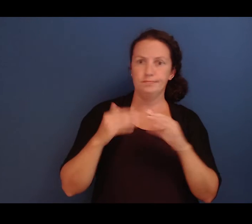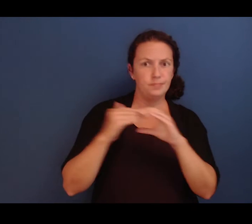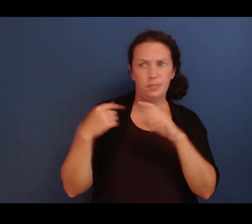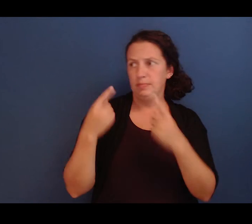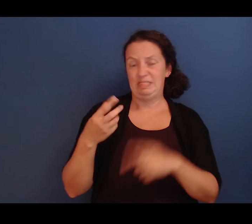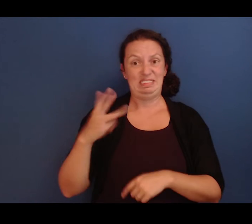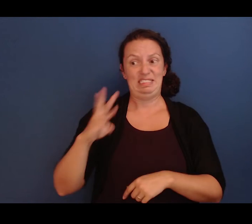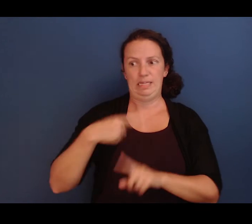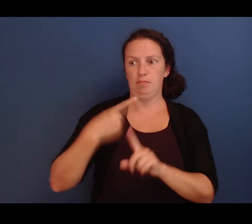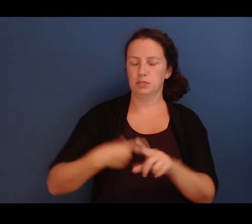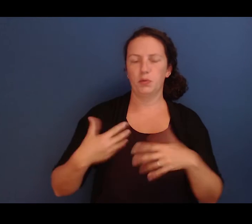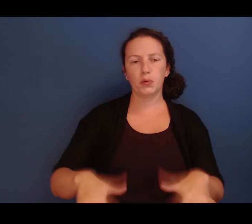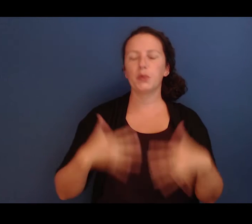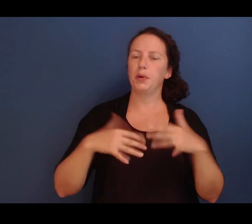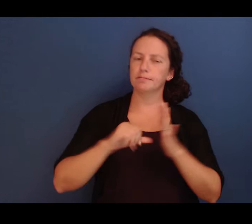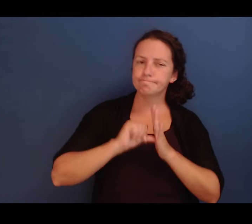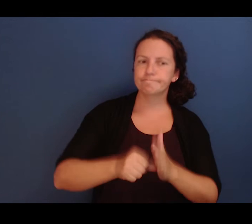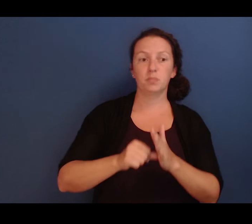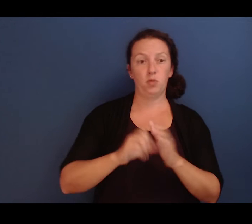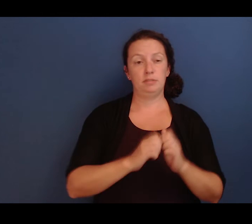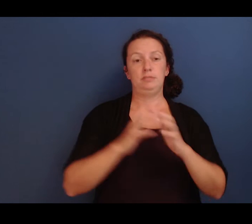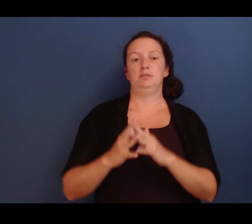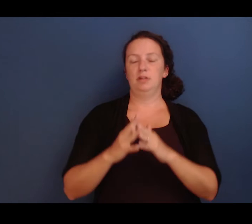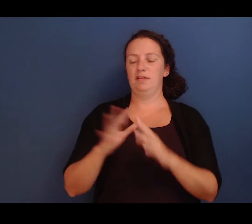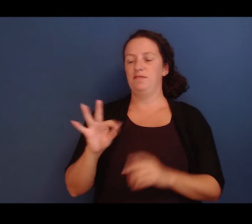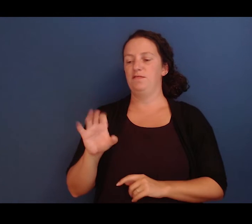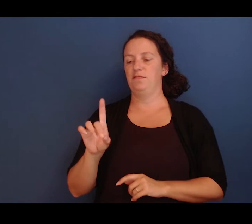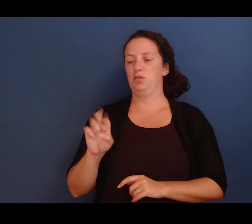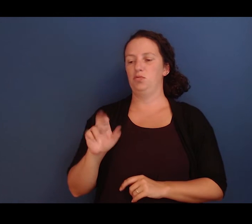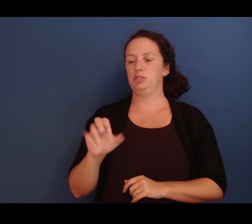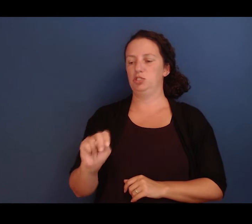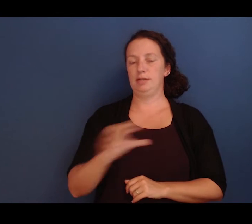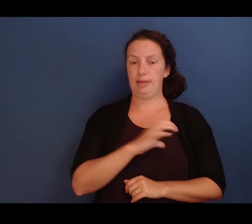months, that there's, we've formed Federation committees that have worked on this and feel